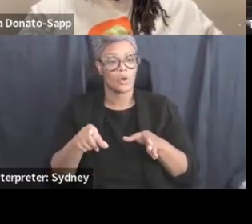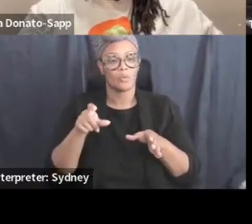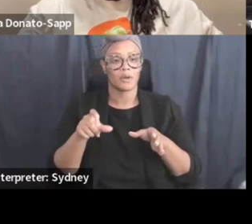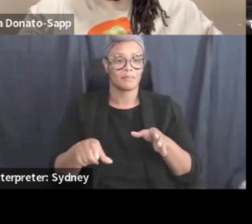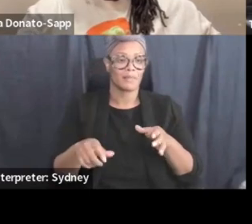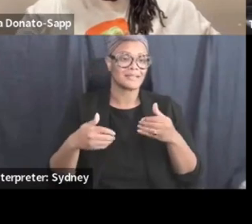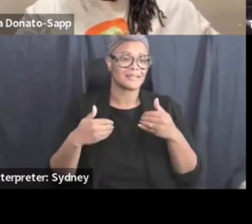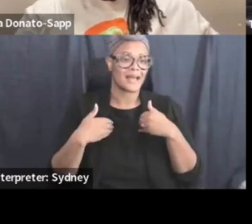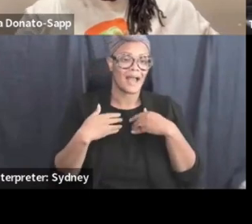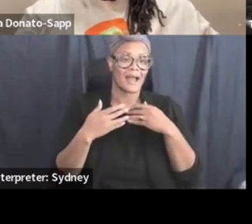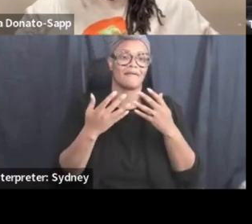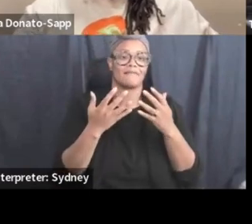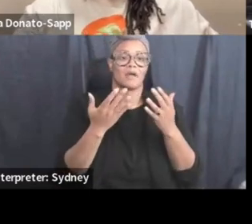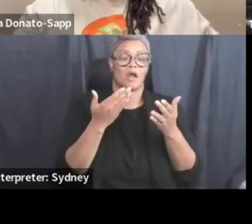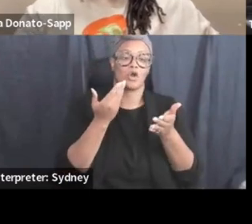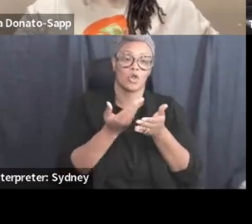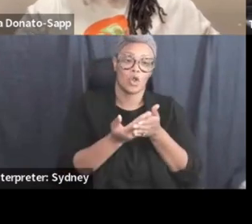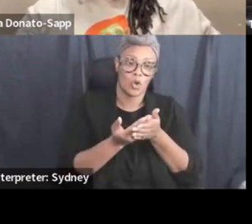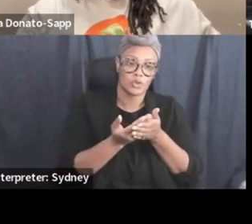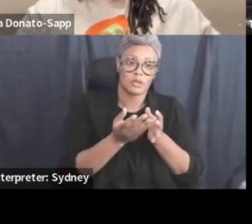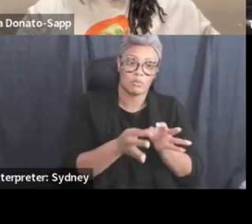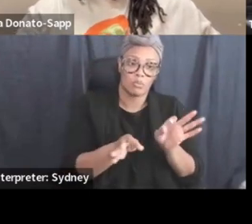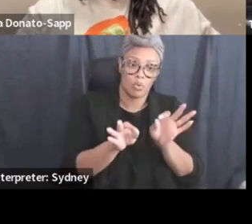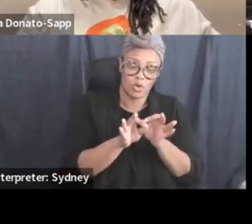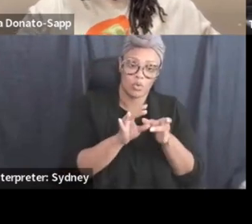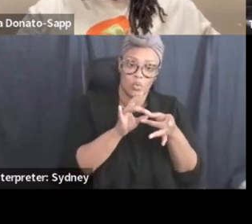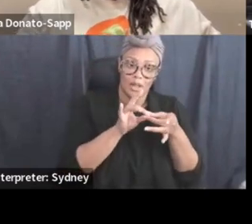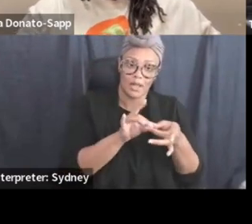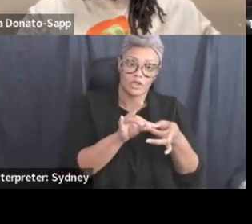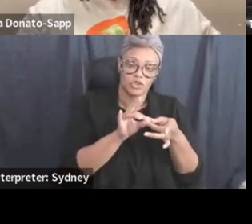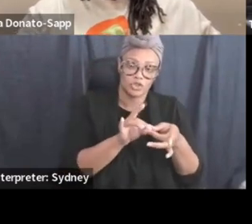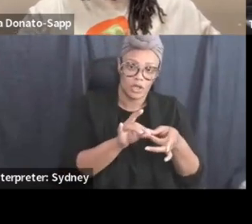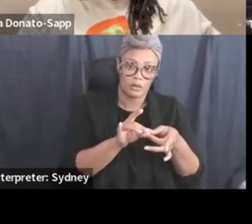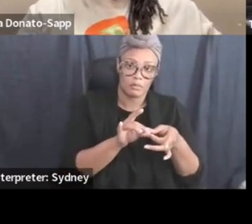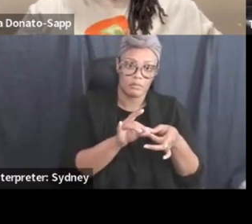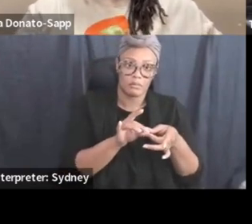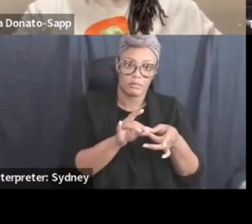between home and school is that it is okay to be fierce with each other.